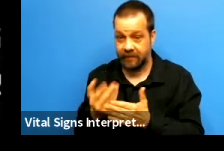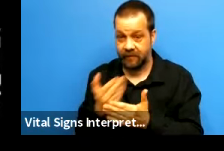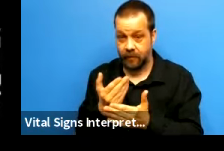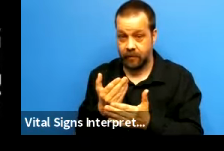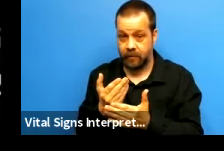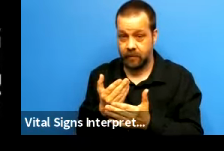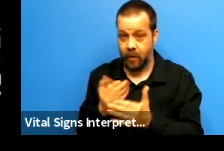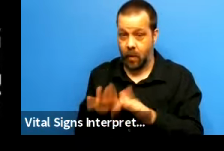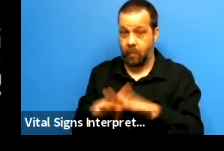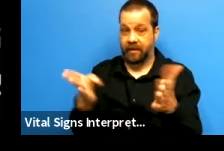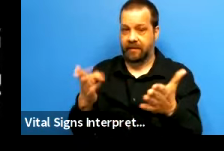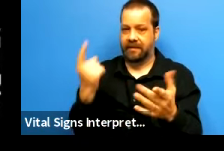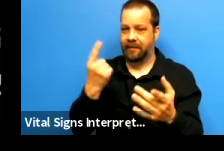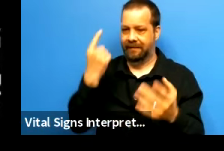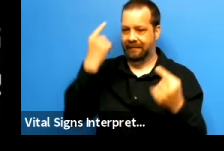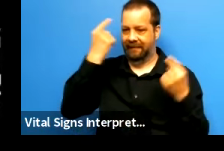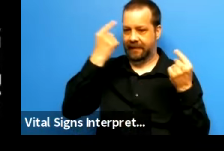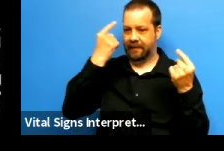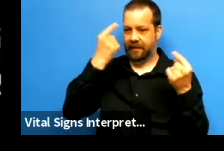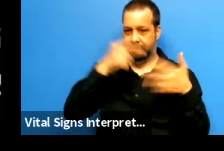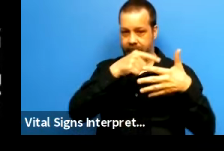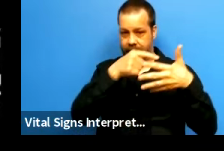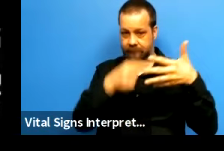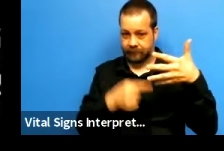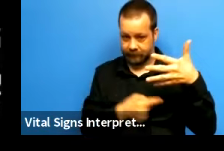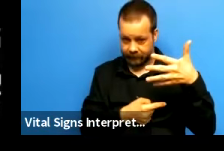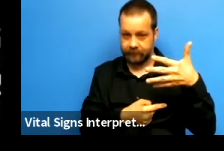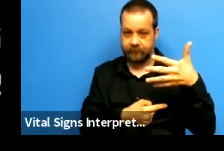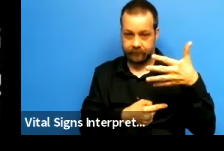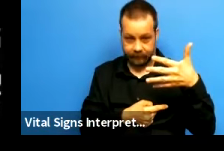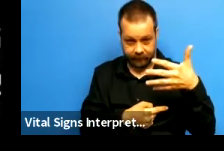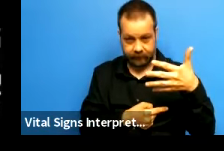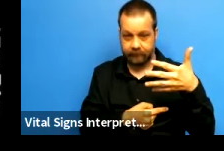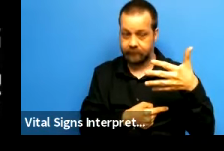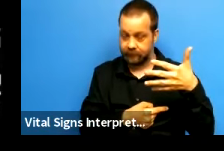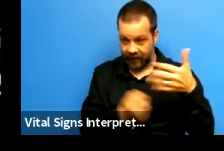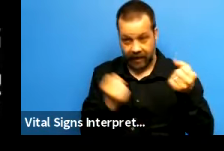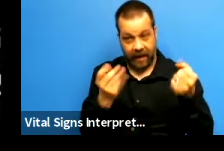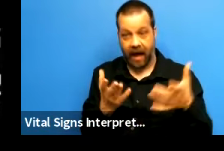Reopening strategies may address many factors.